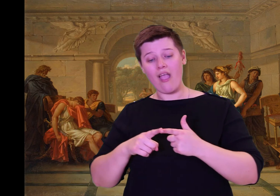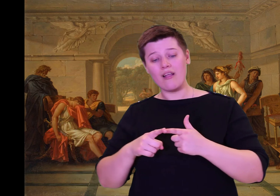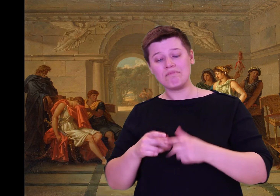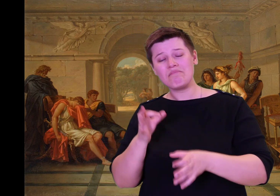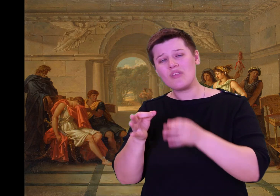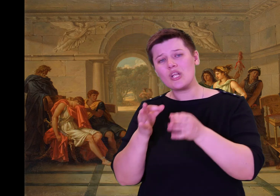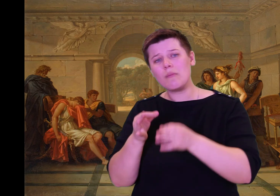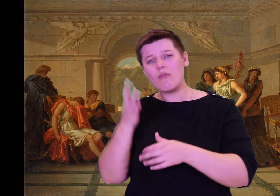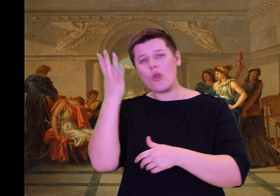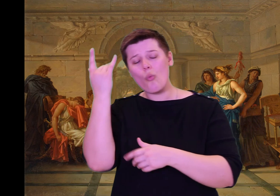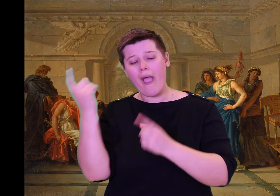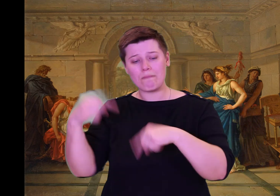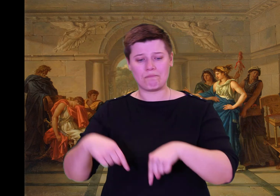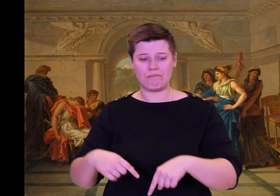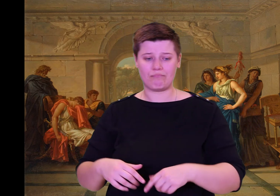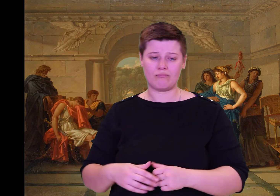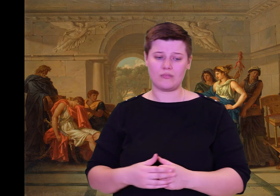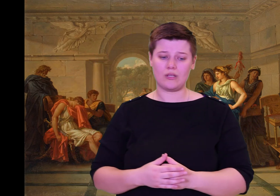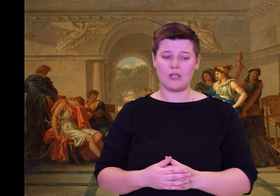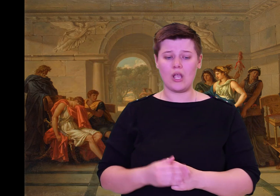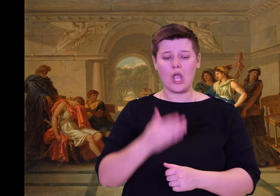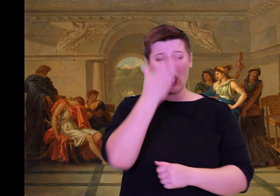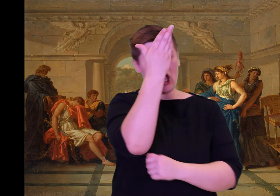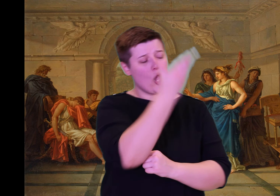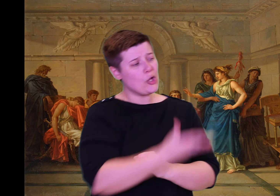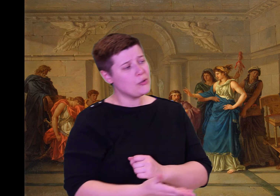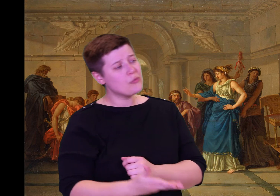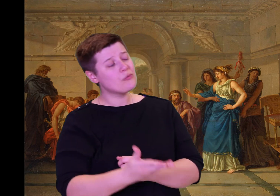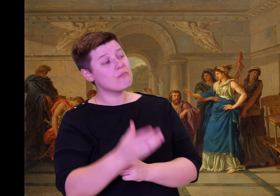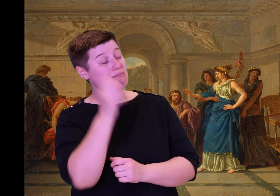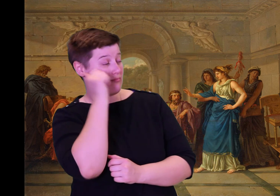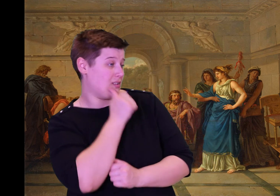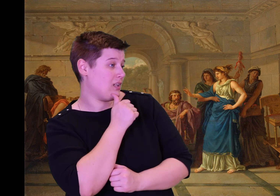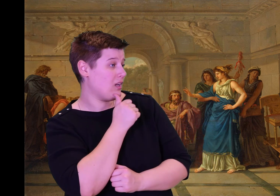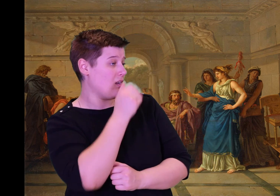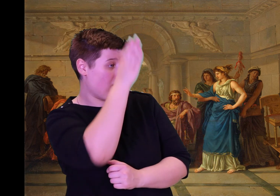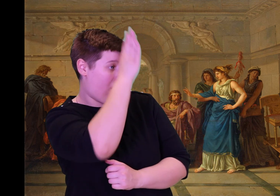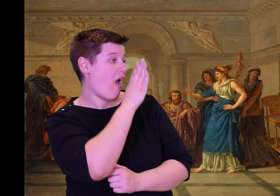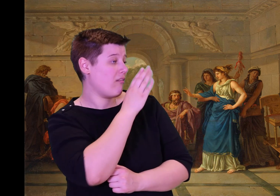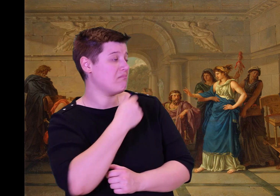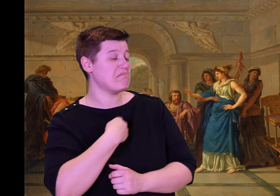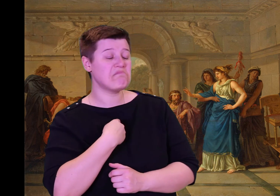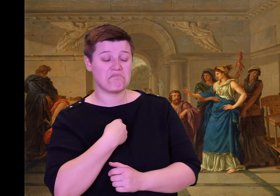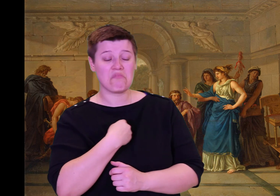a warrior from those who fought the town of Priam for nine years and in the tenth